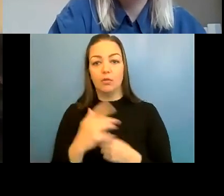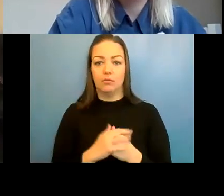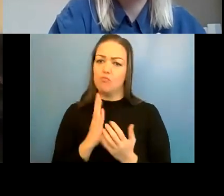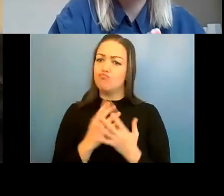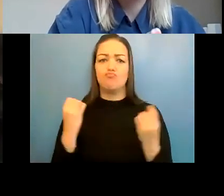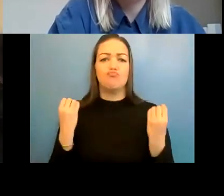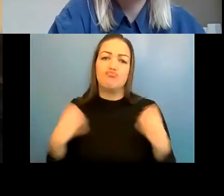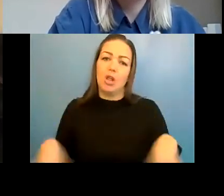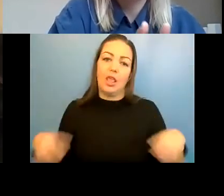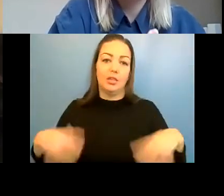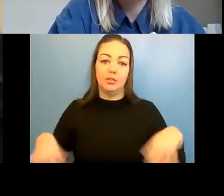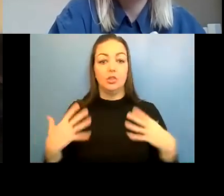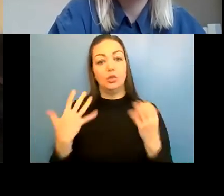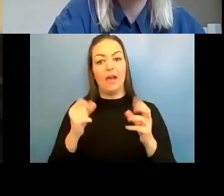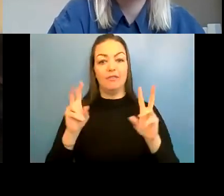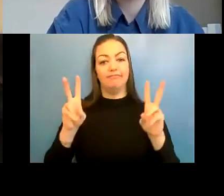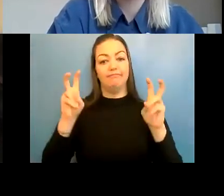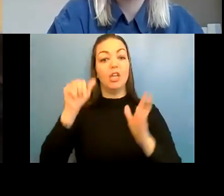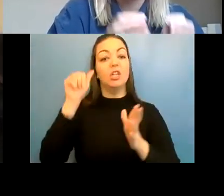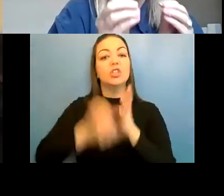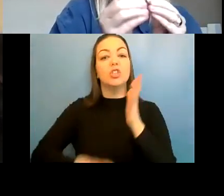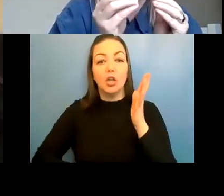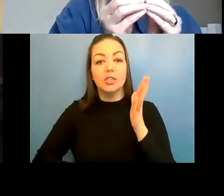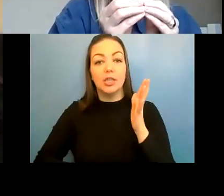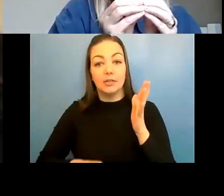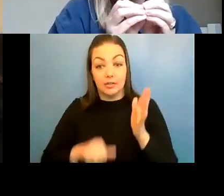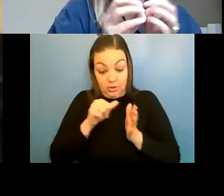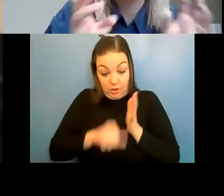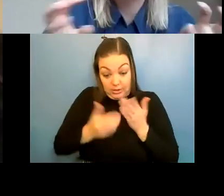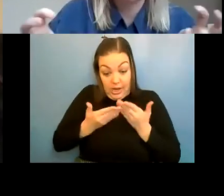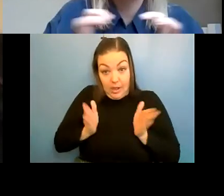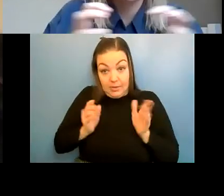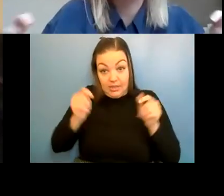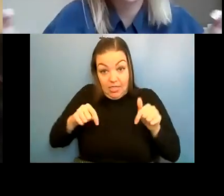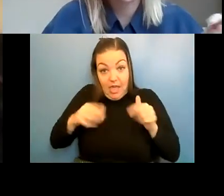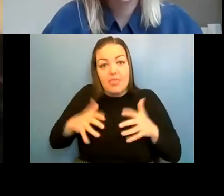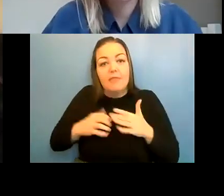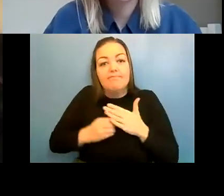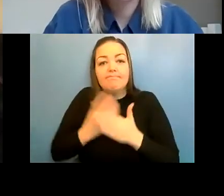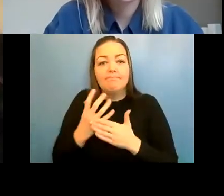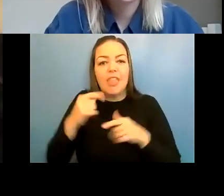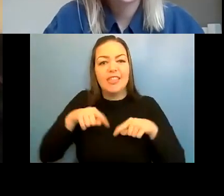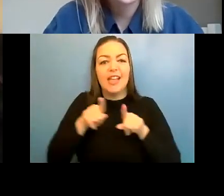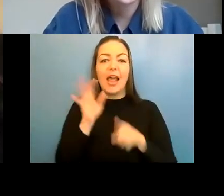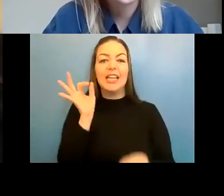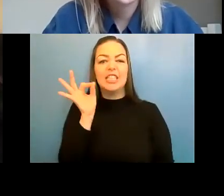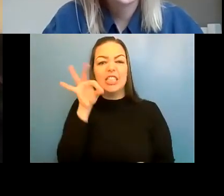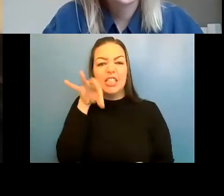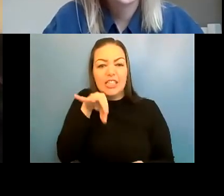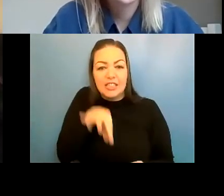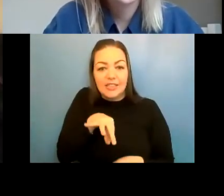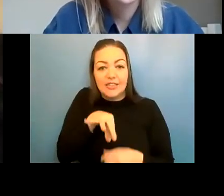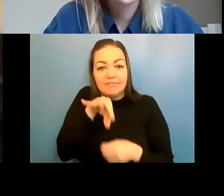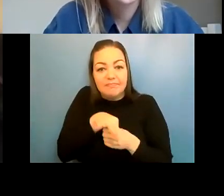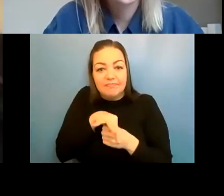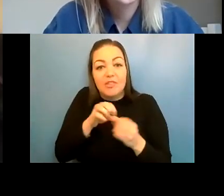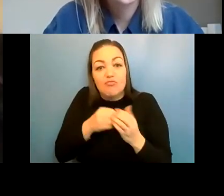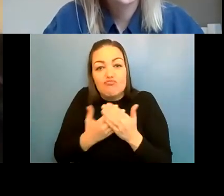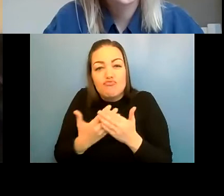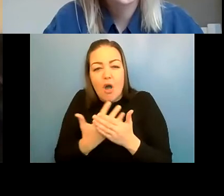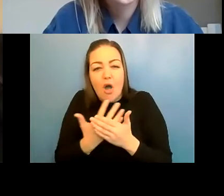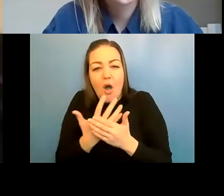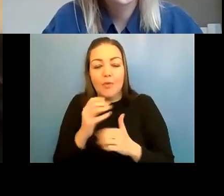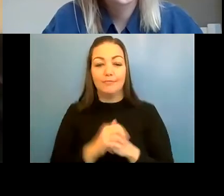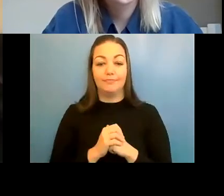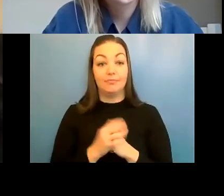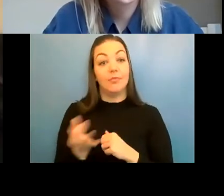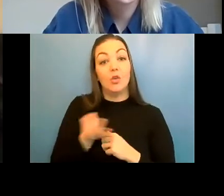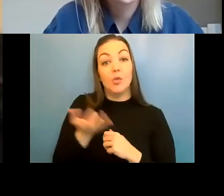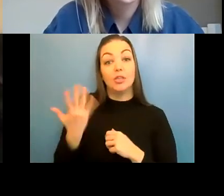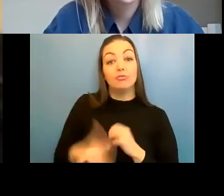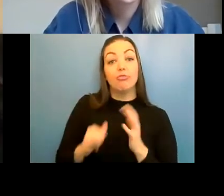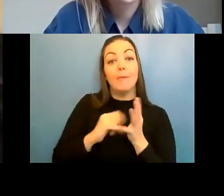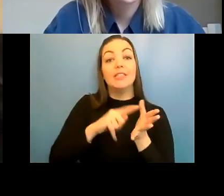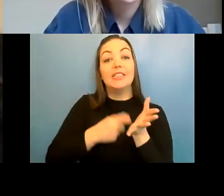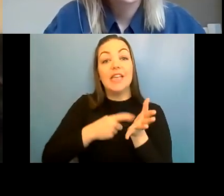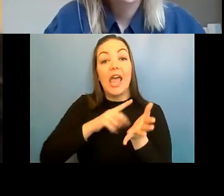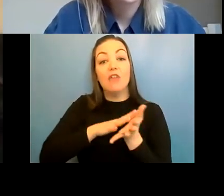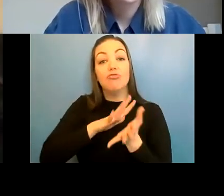we can then programme the work that is - when it's finished and that's really brilliant to have that starting point with Unlimited when it's at that initial seed stage, which is